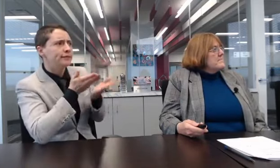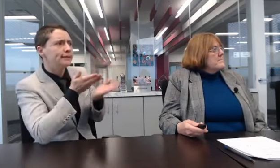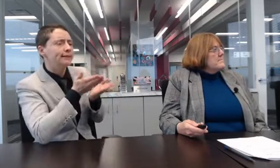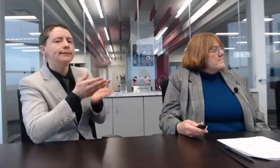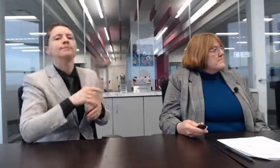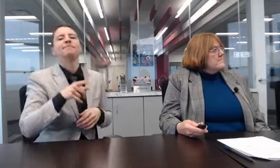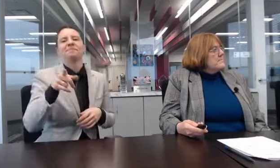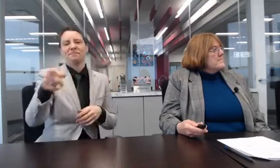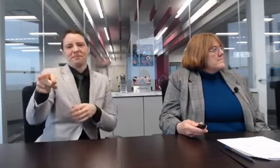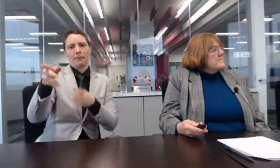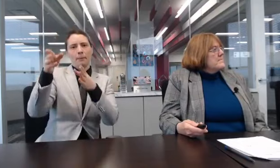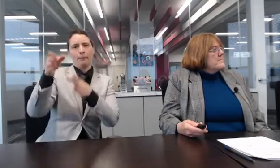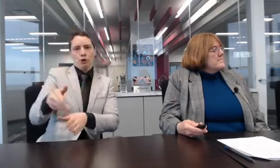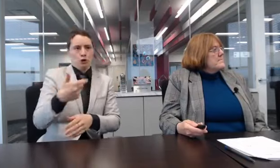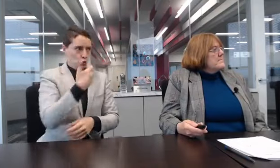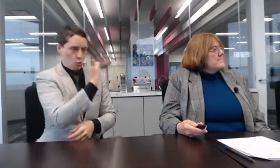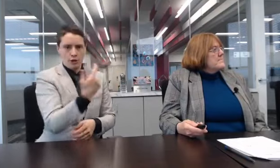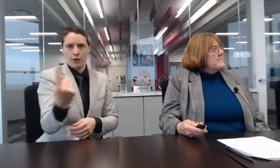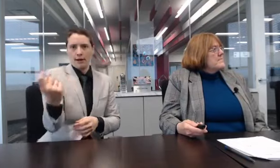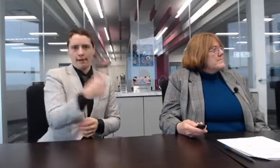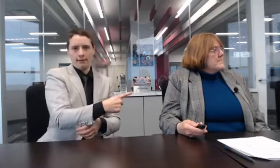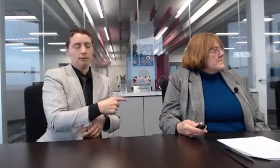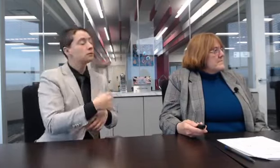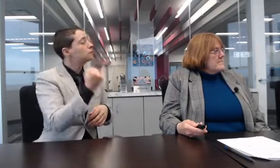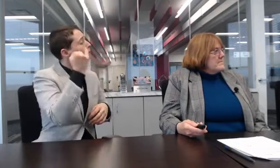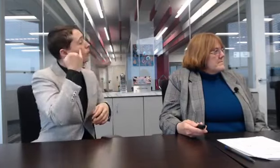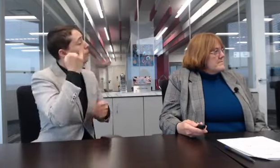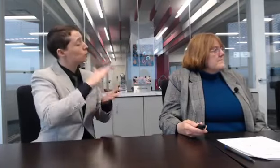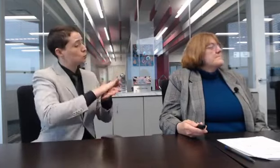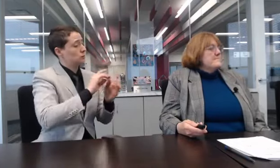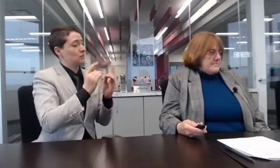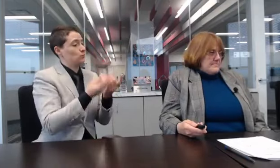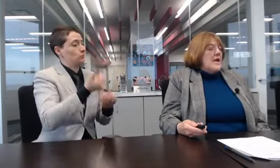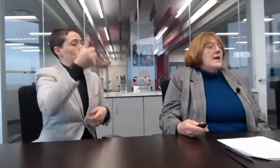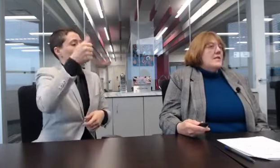if the school district denies eligibility?